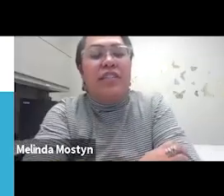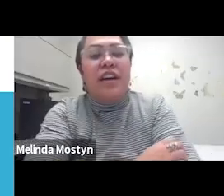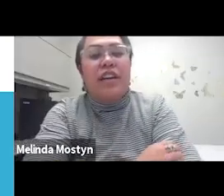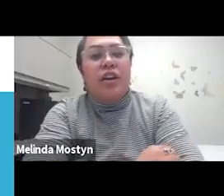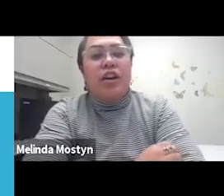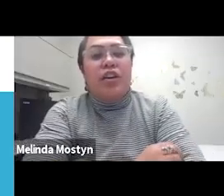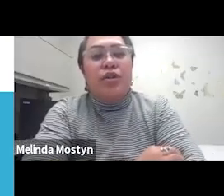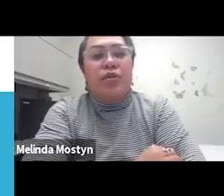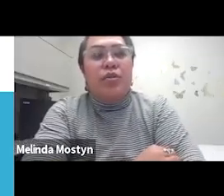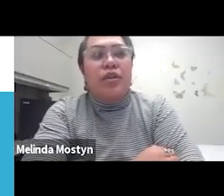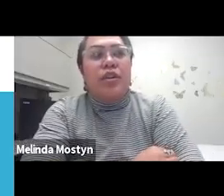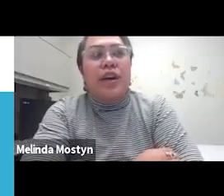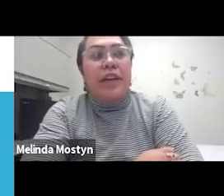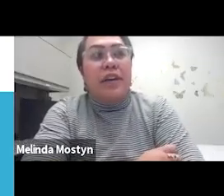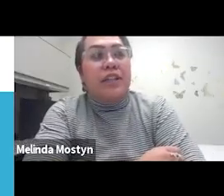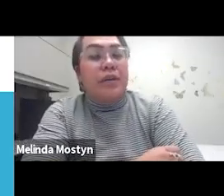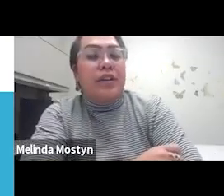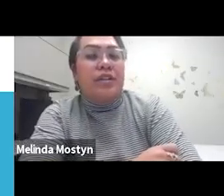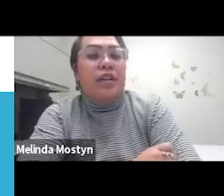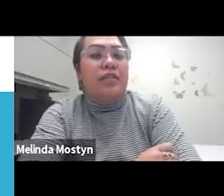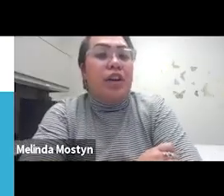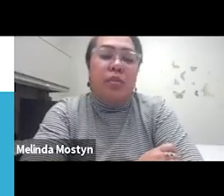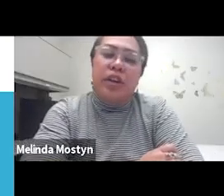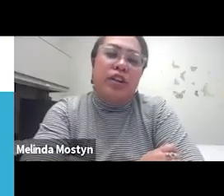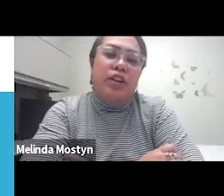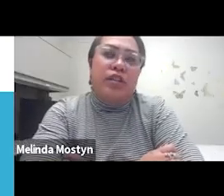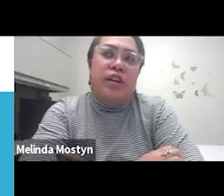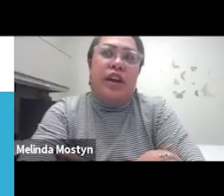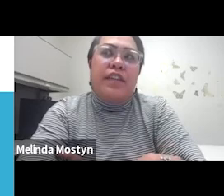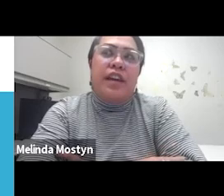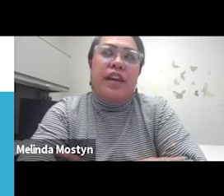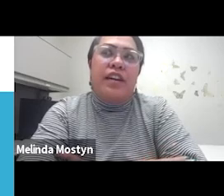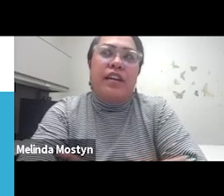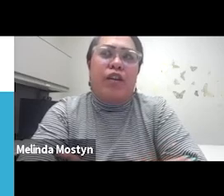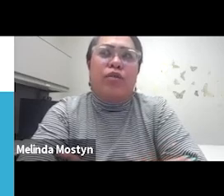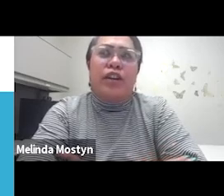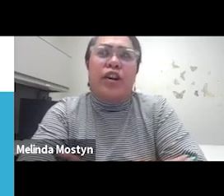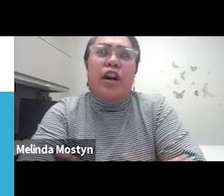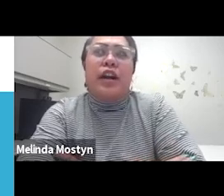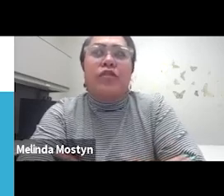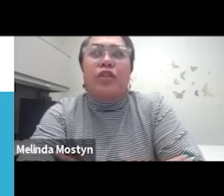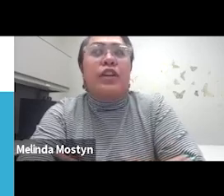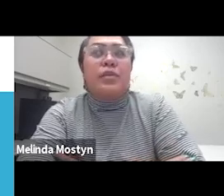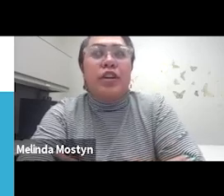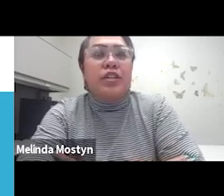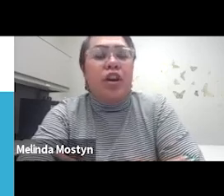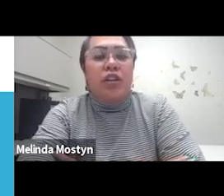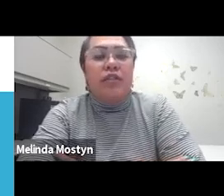I love that you had that experience of not being heard and then now later on, after you've experienced all